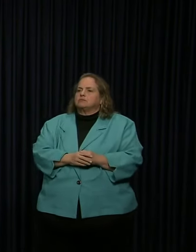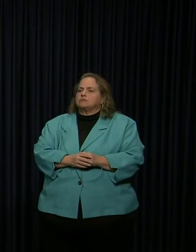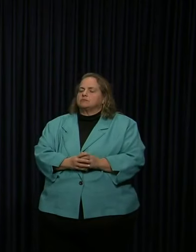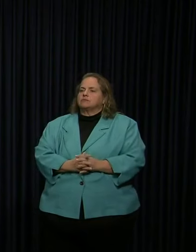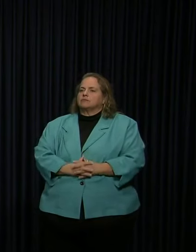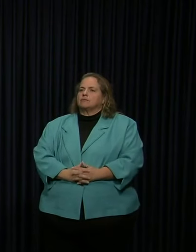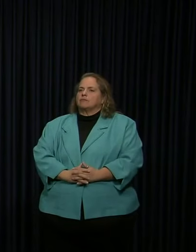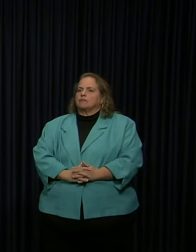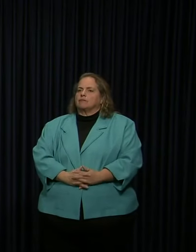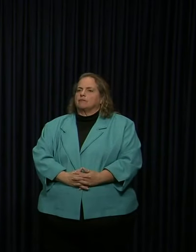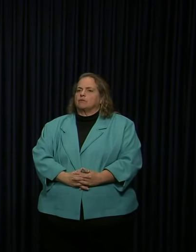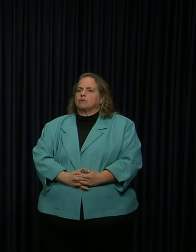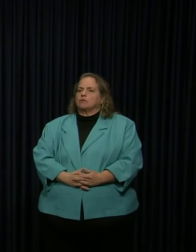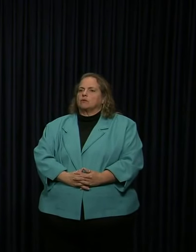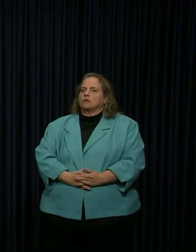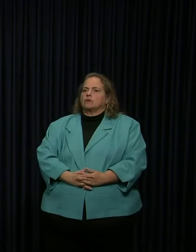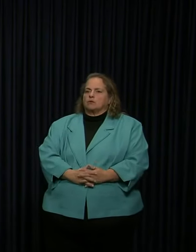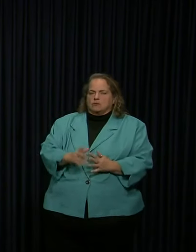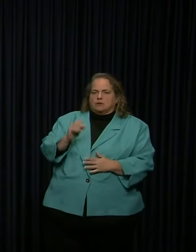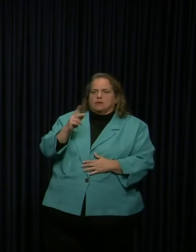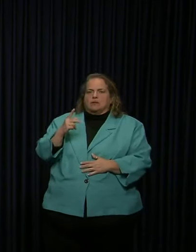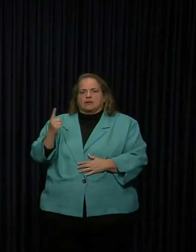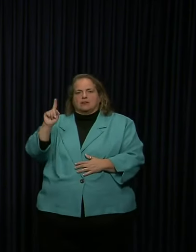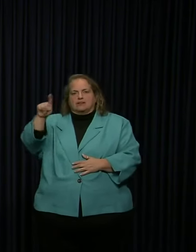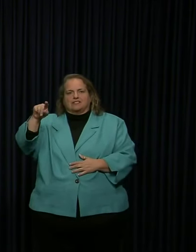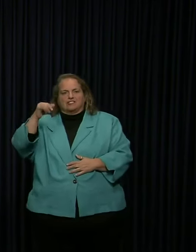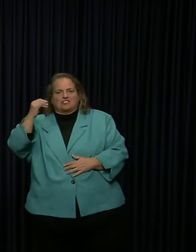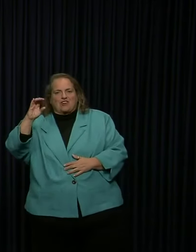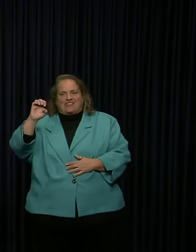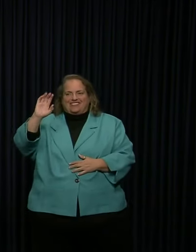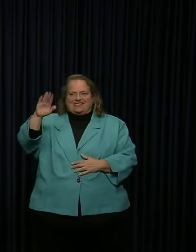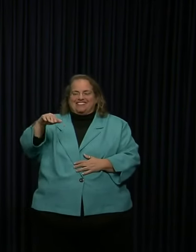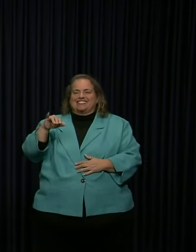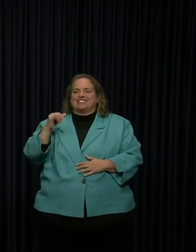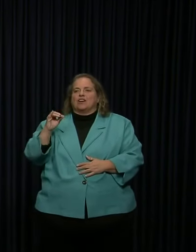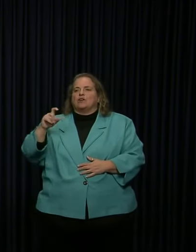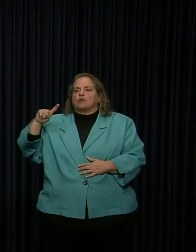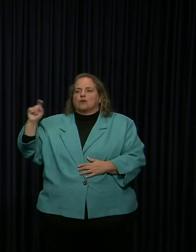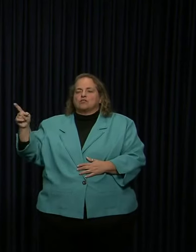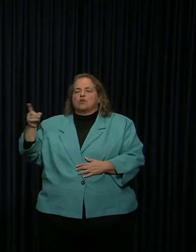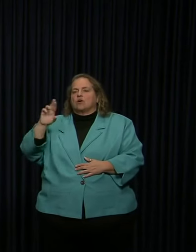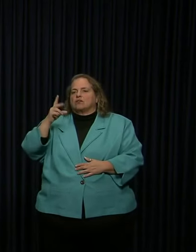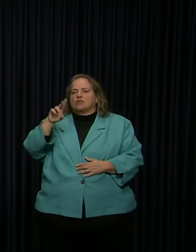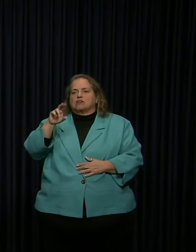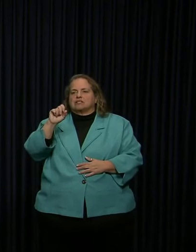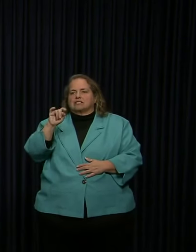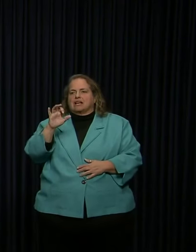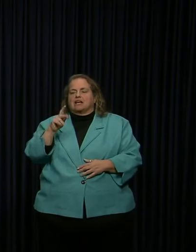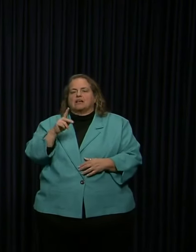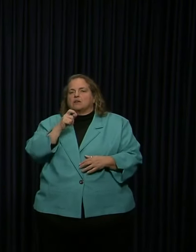BUT I THINK MORE NEEDS TO BE DONE.